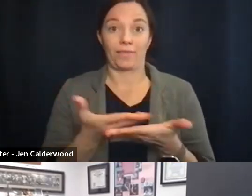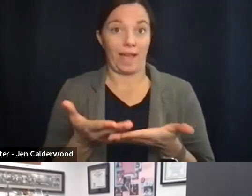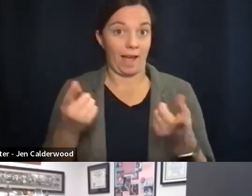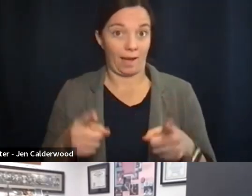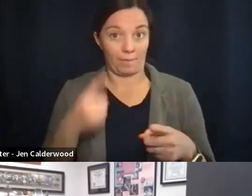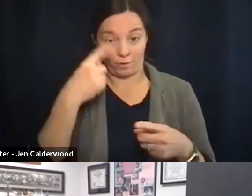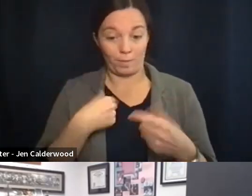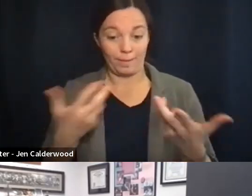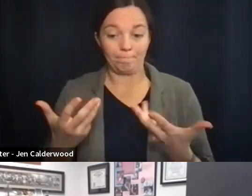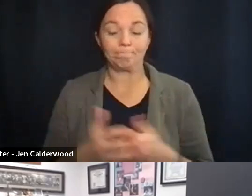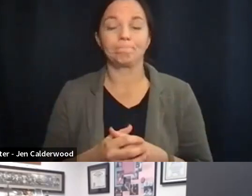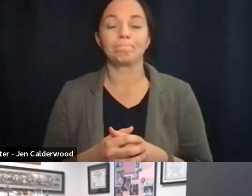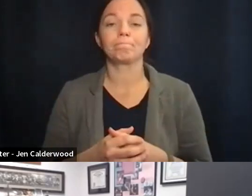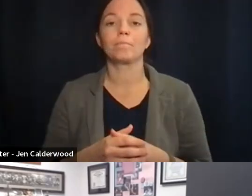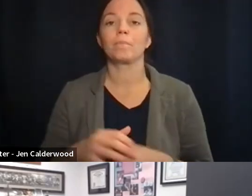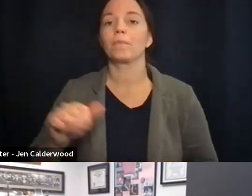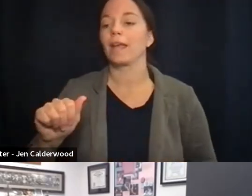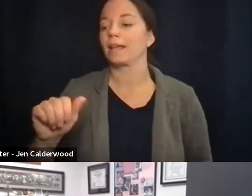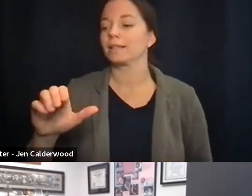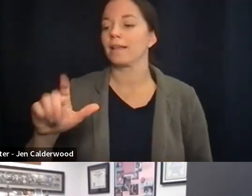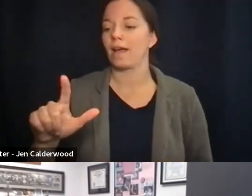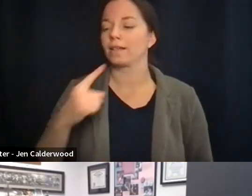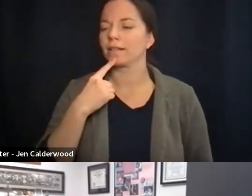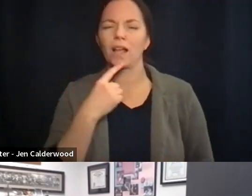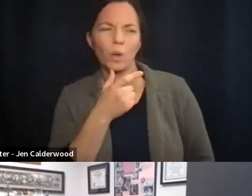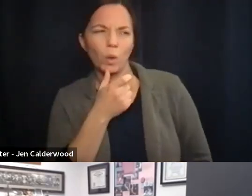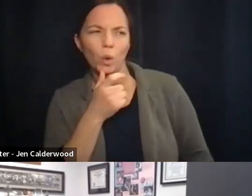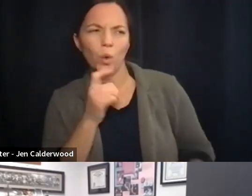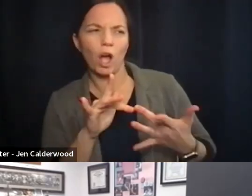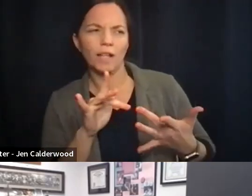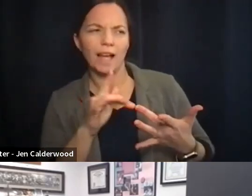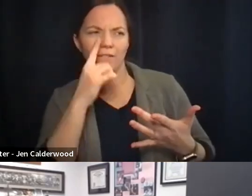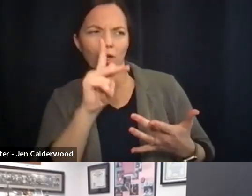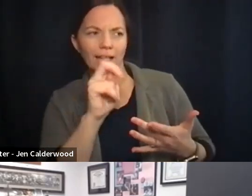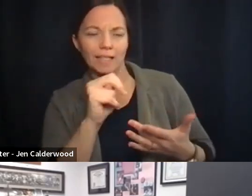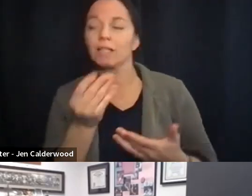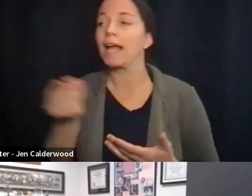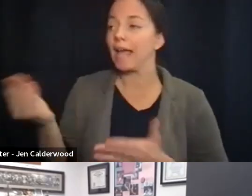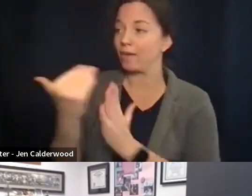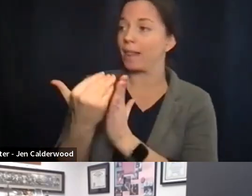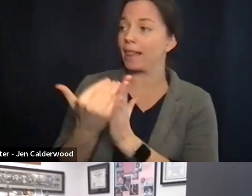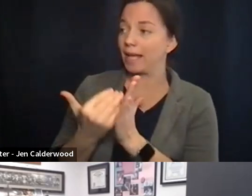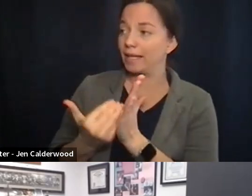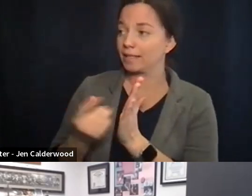What's going on the next? The next thing that really kinda happened was when Acl said, Who should we contact in Kansas?